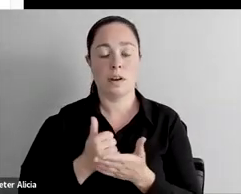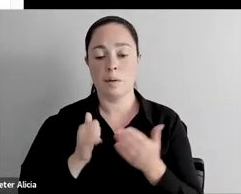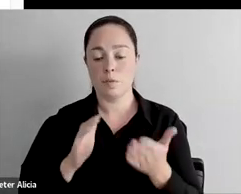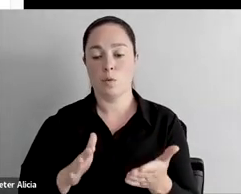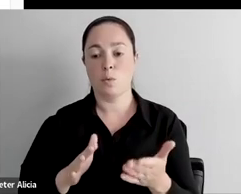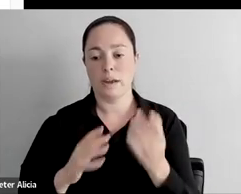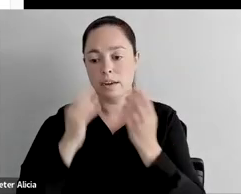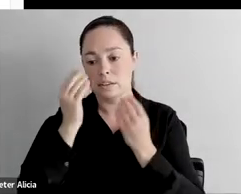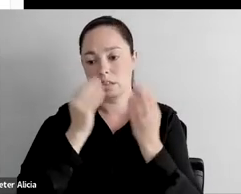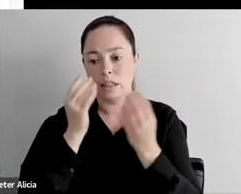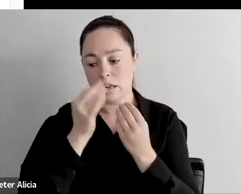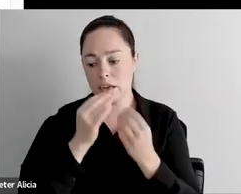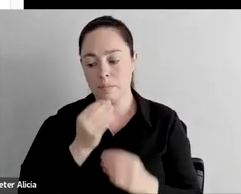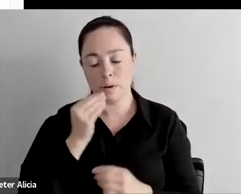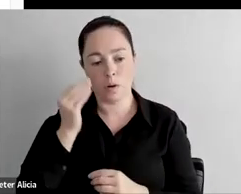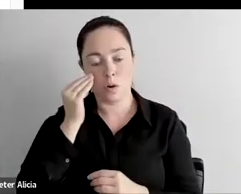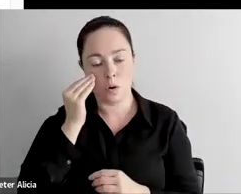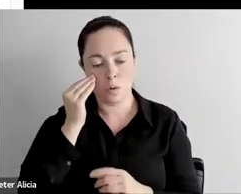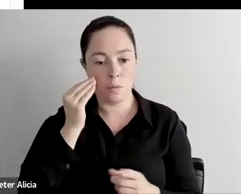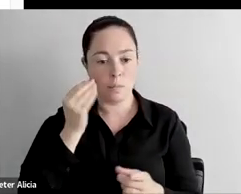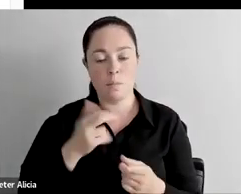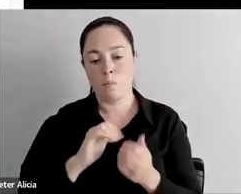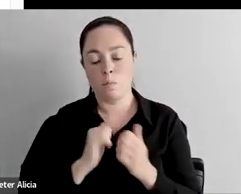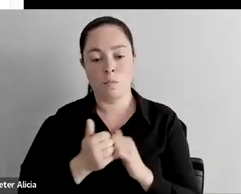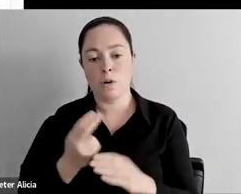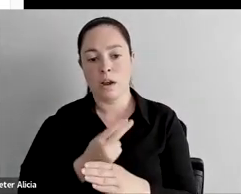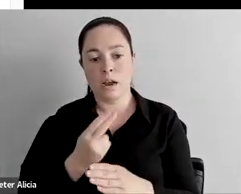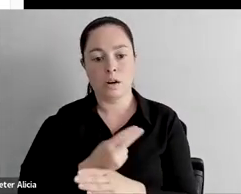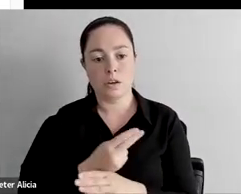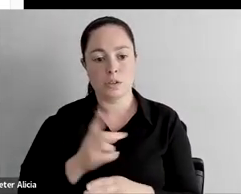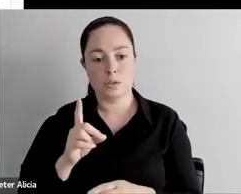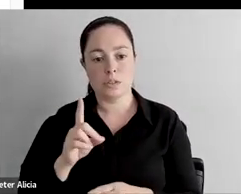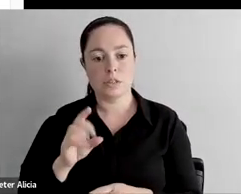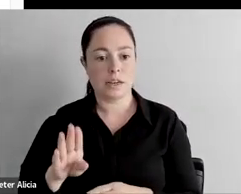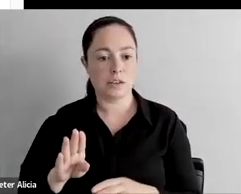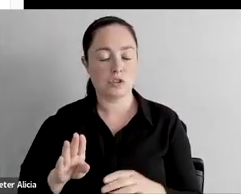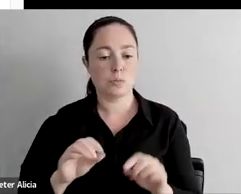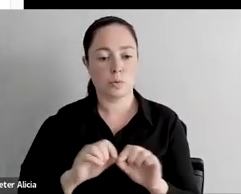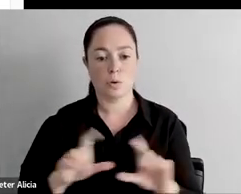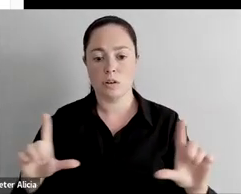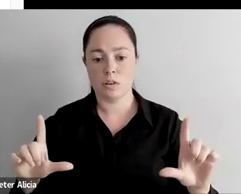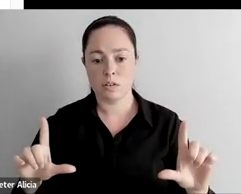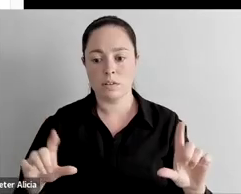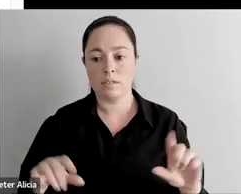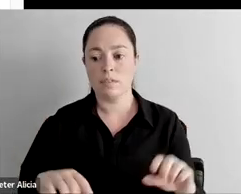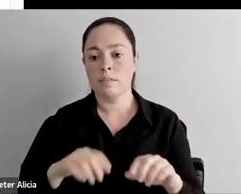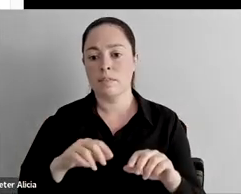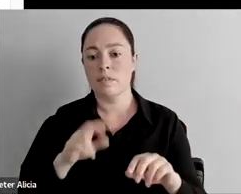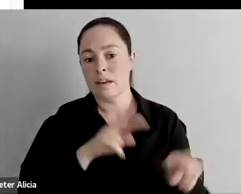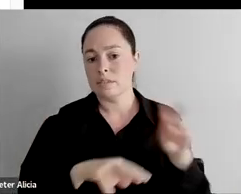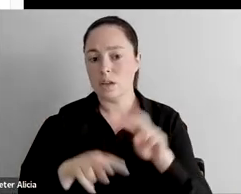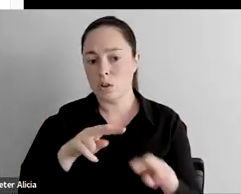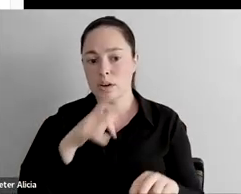about home and or how to use the dashboard is to kind of look at both the who needs LTSS